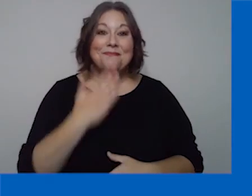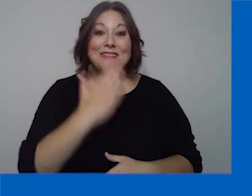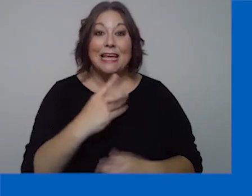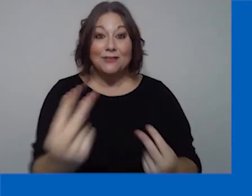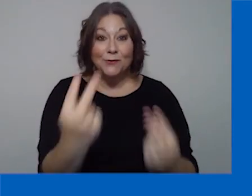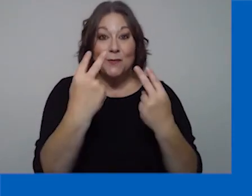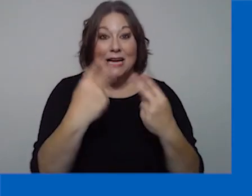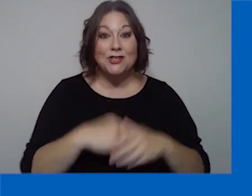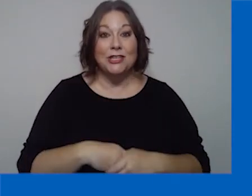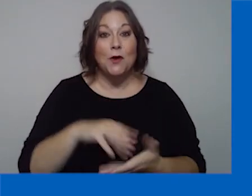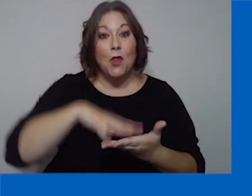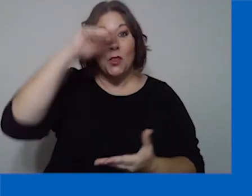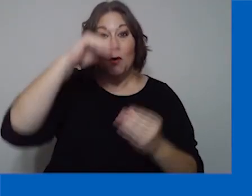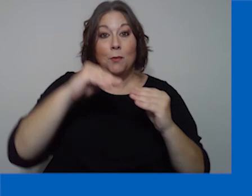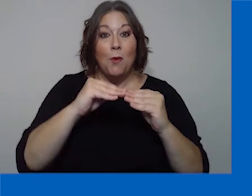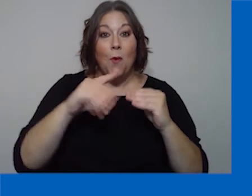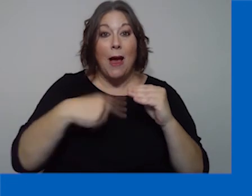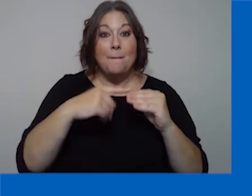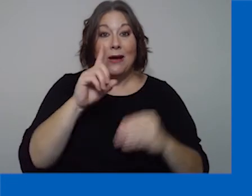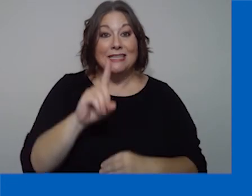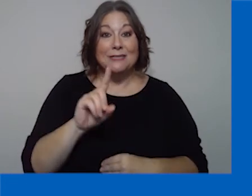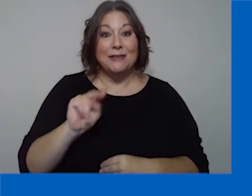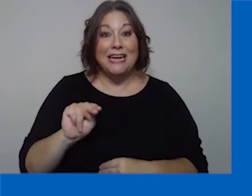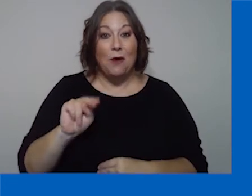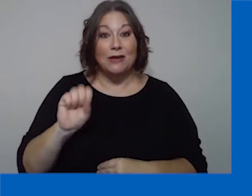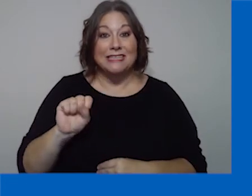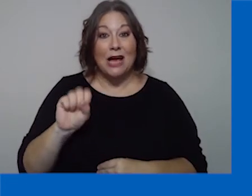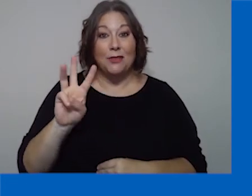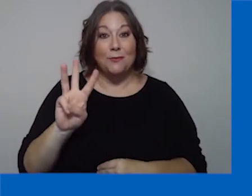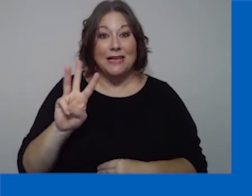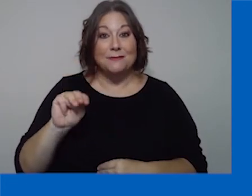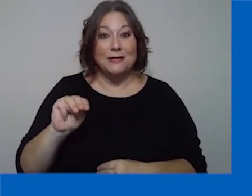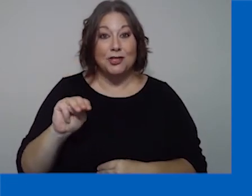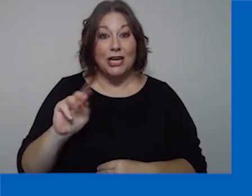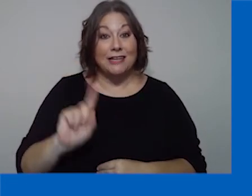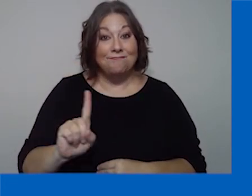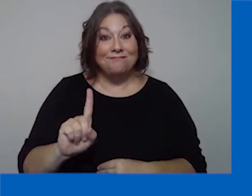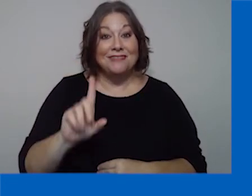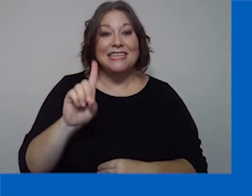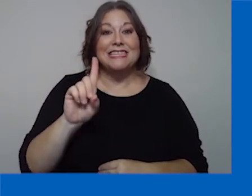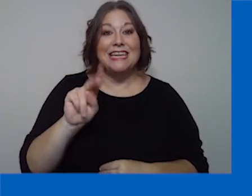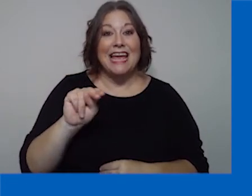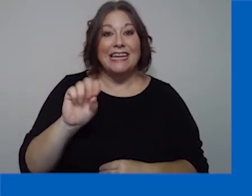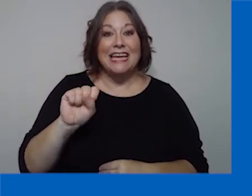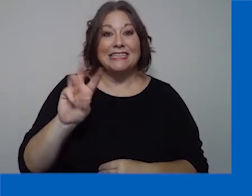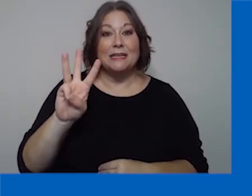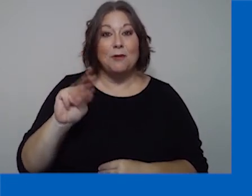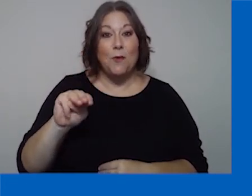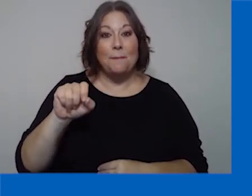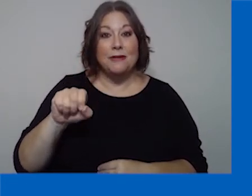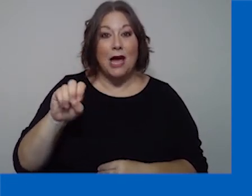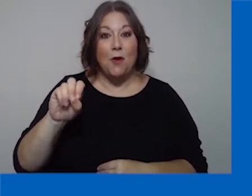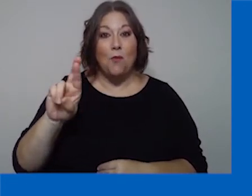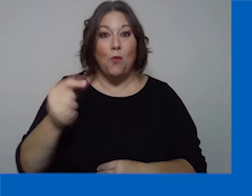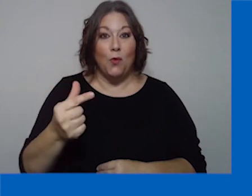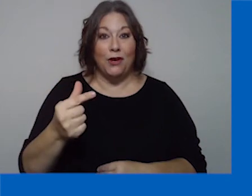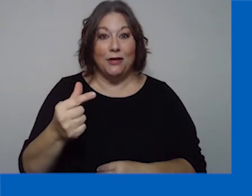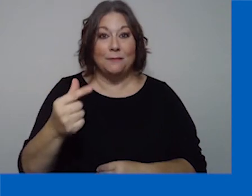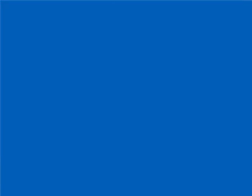Max: Thanks for watching. Learn more about Disability Network Southwest Michigan at dnswm.org.